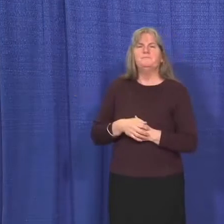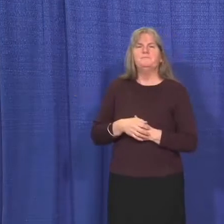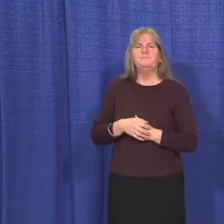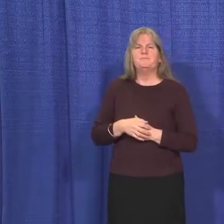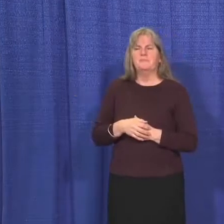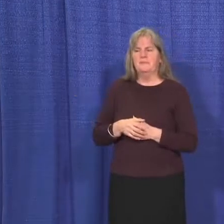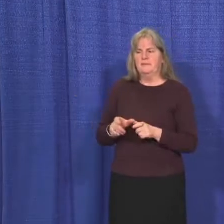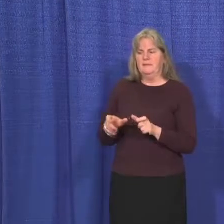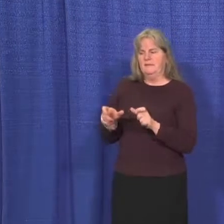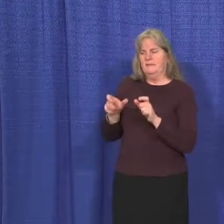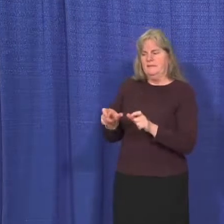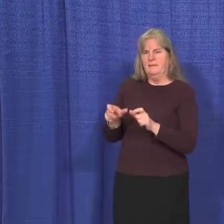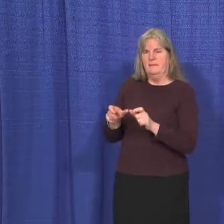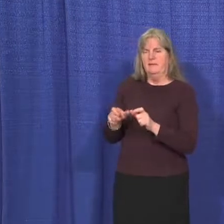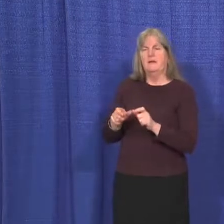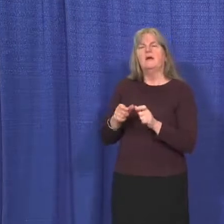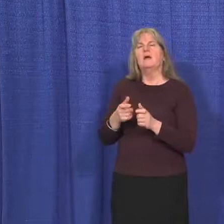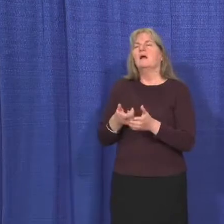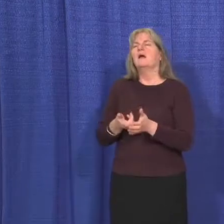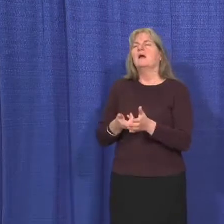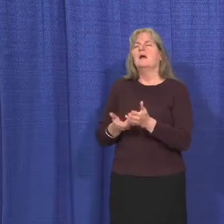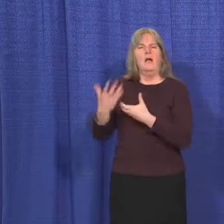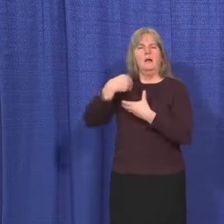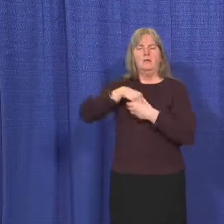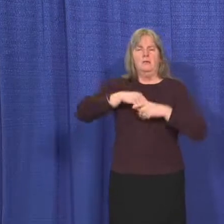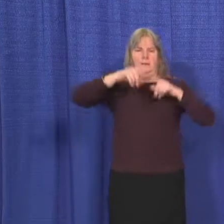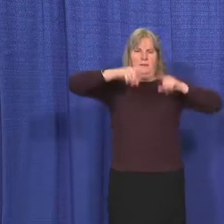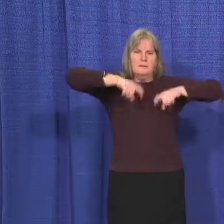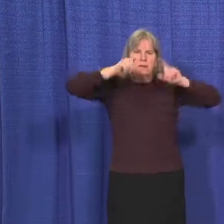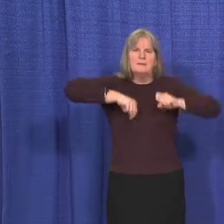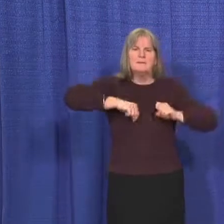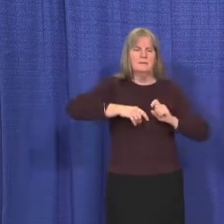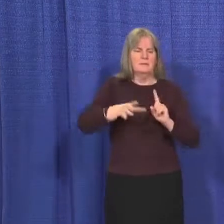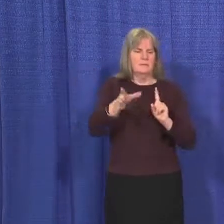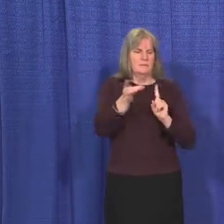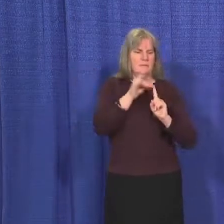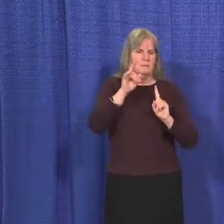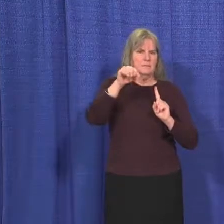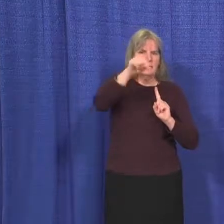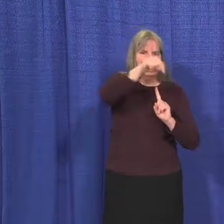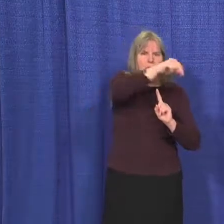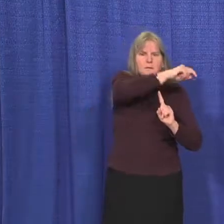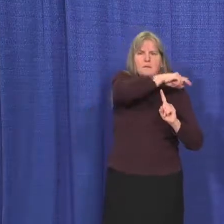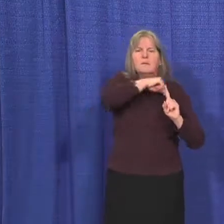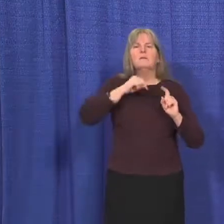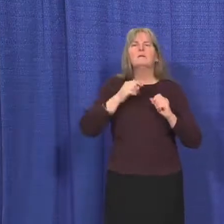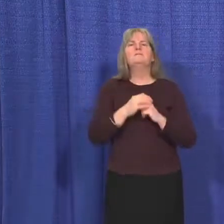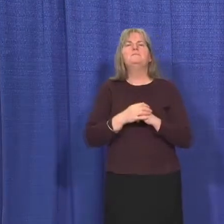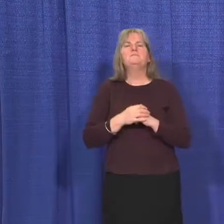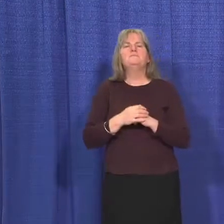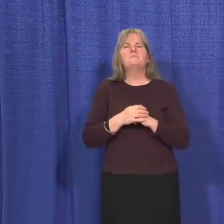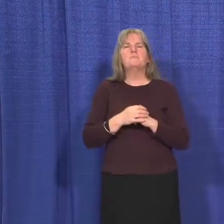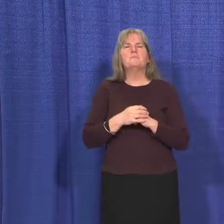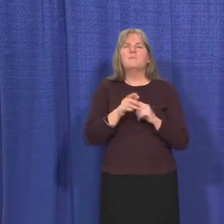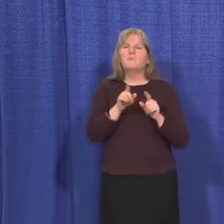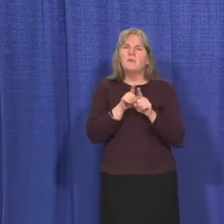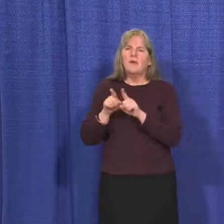The containment approach, relying on testing in case a densification, rapid and thorough contact tracing, while